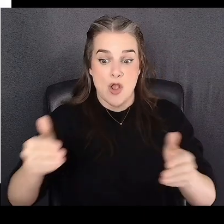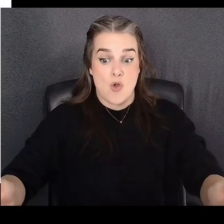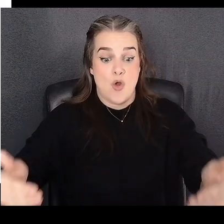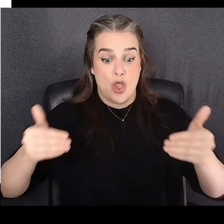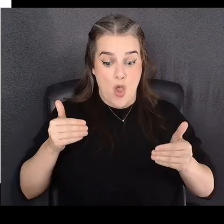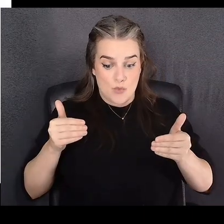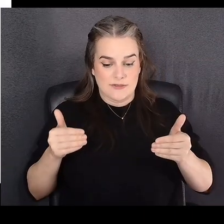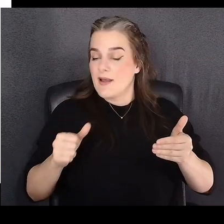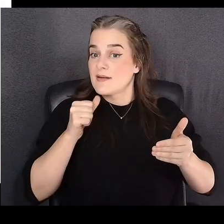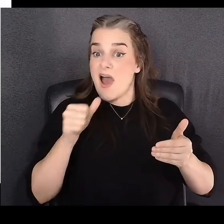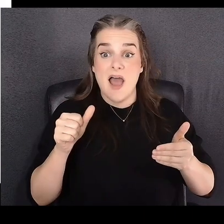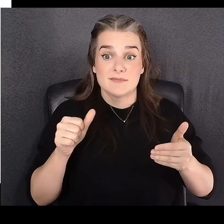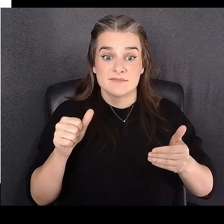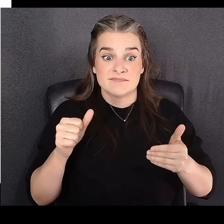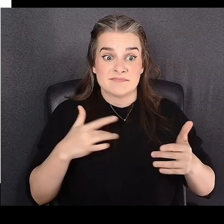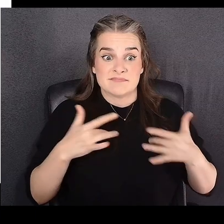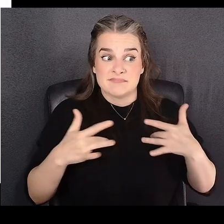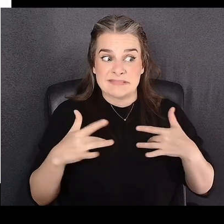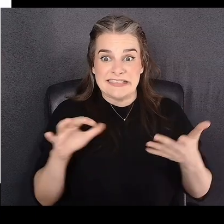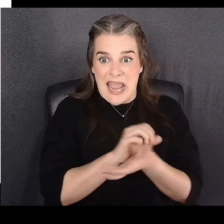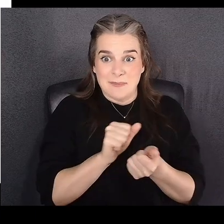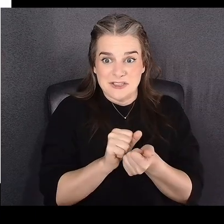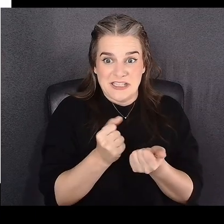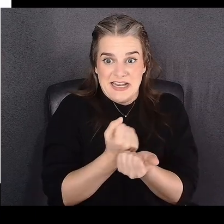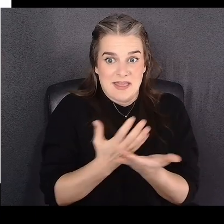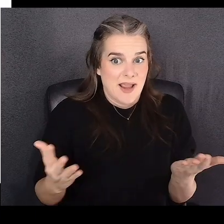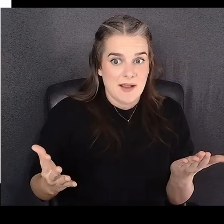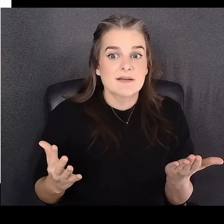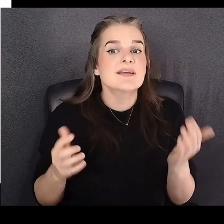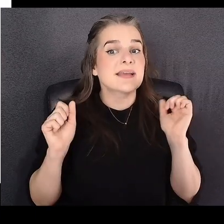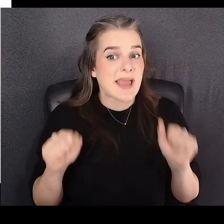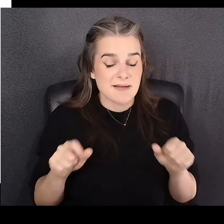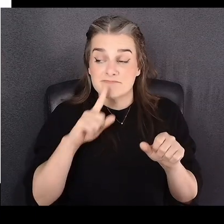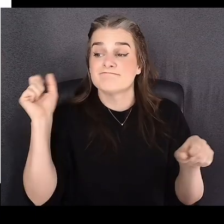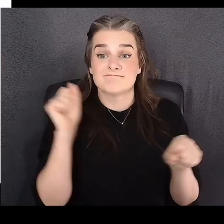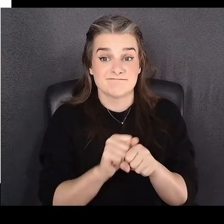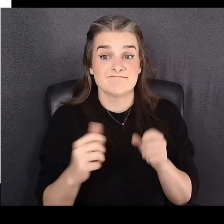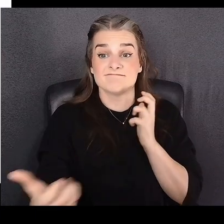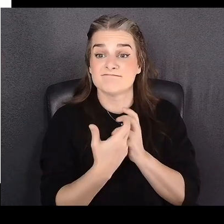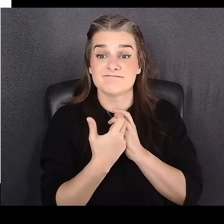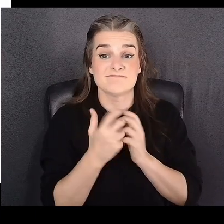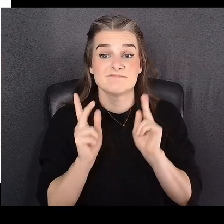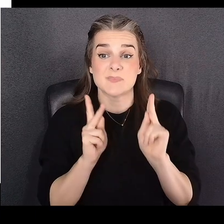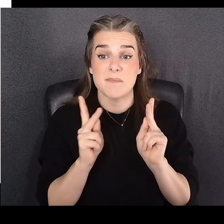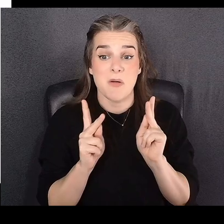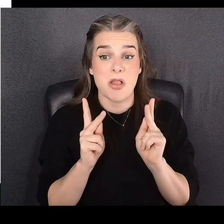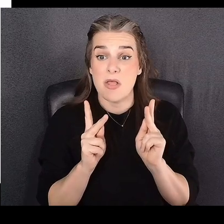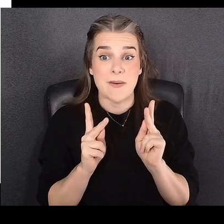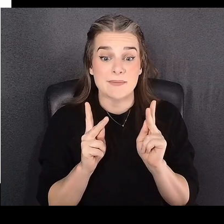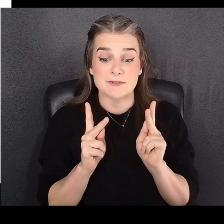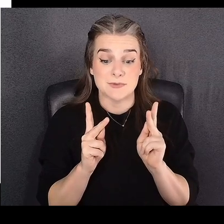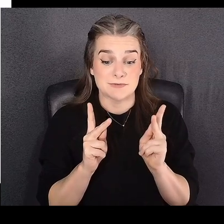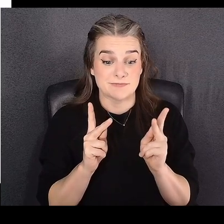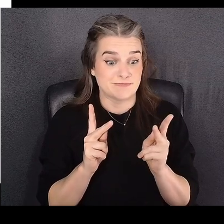They're truly made for folks to actively engage.